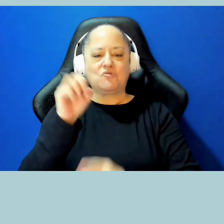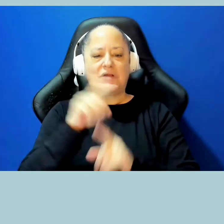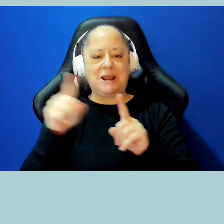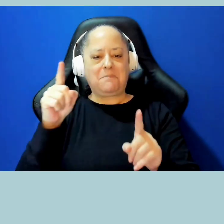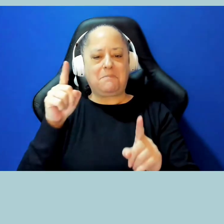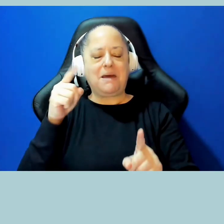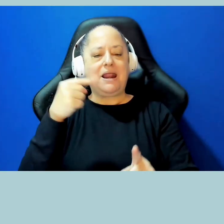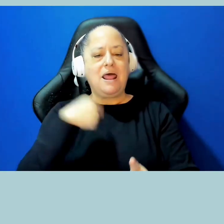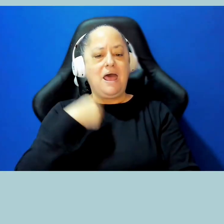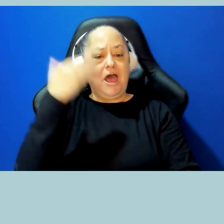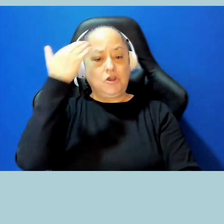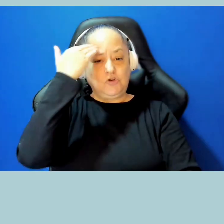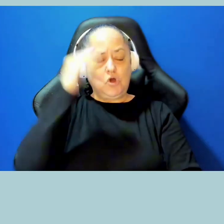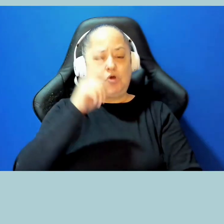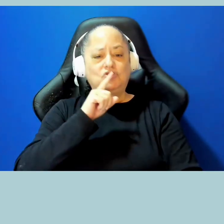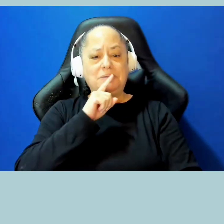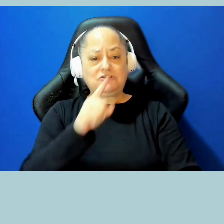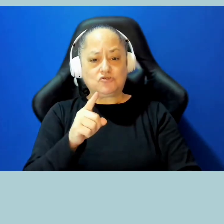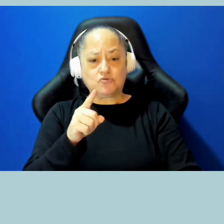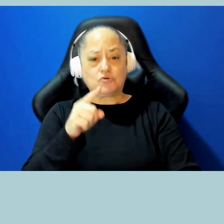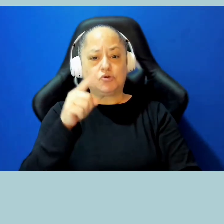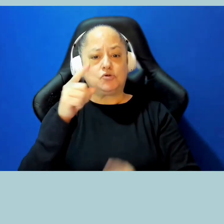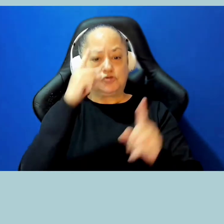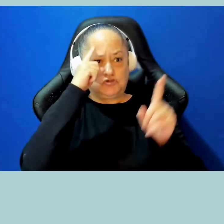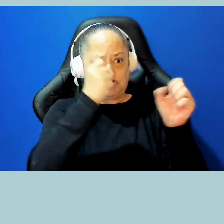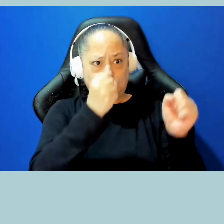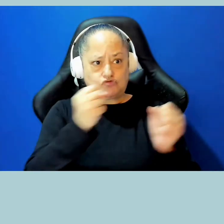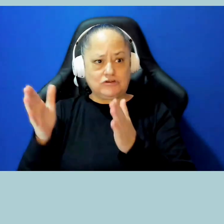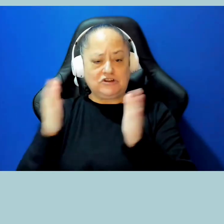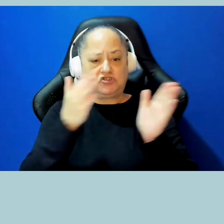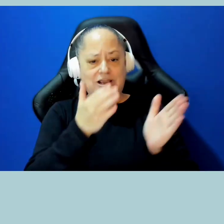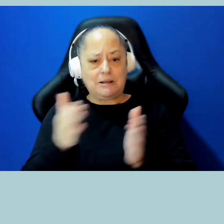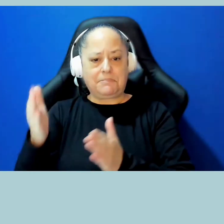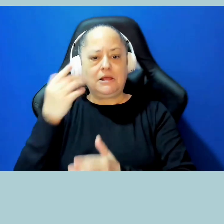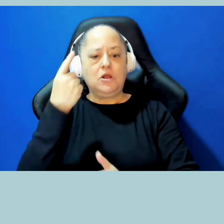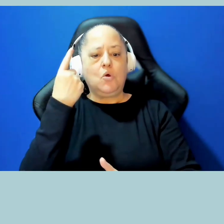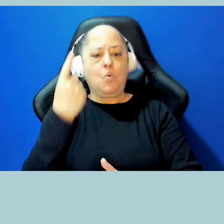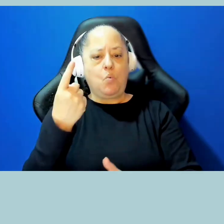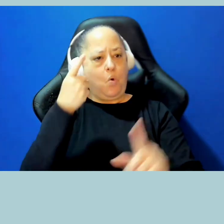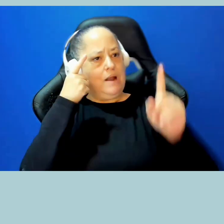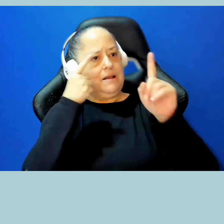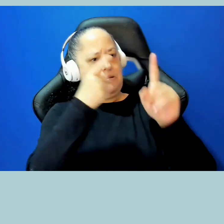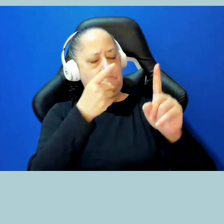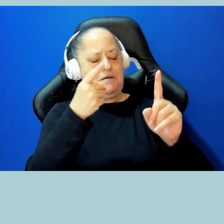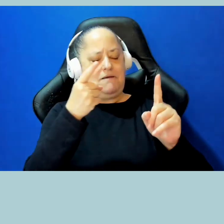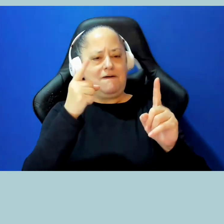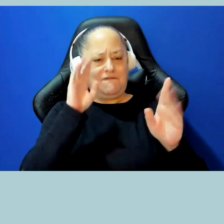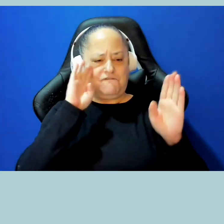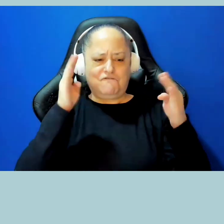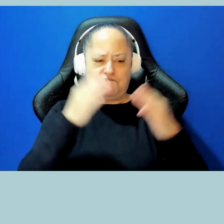is our strategic plan. One of the objectives is focused on health disparities. And this is in line